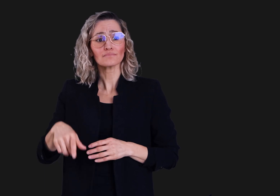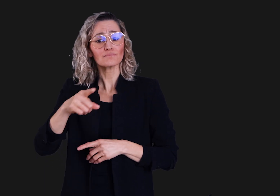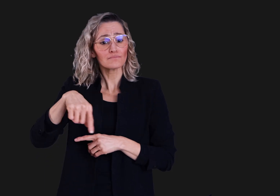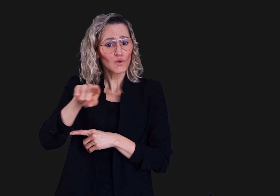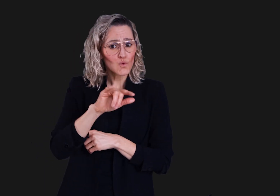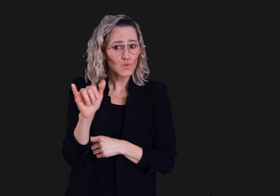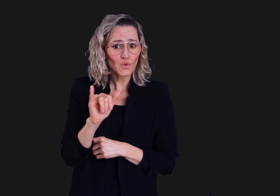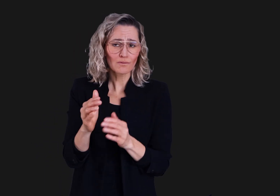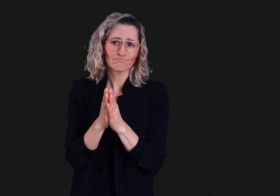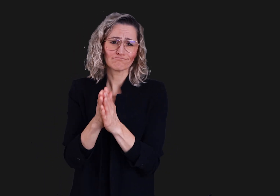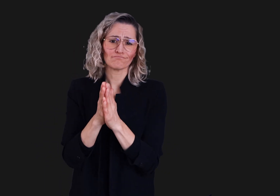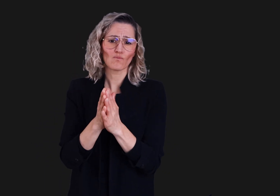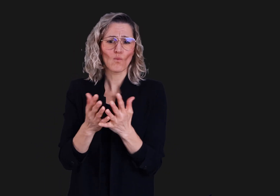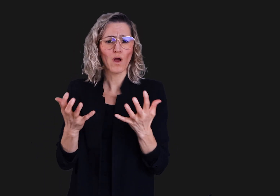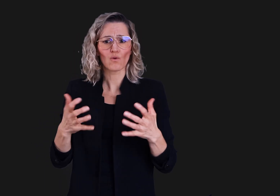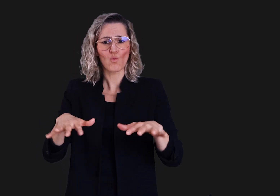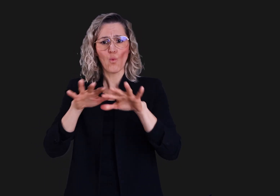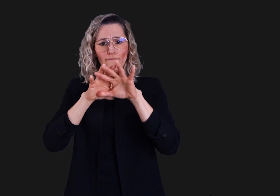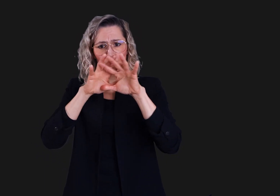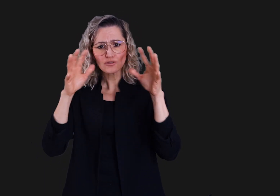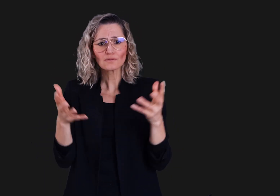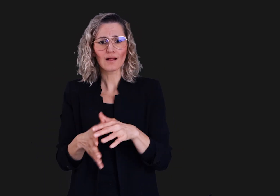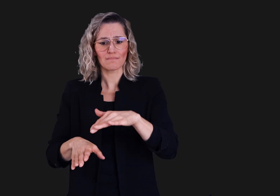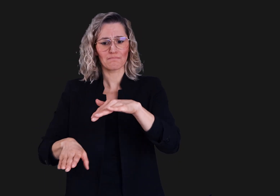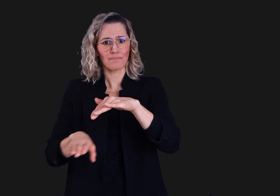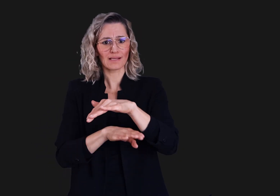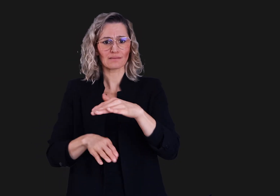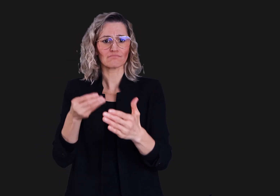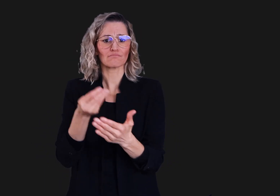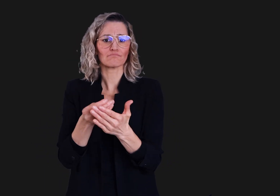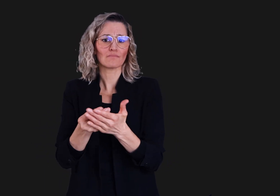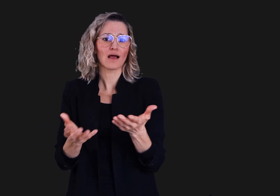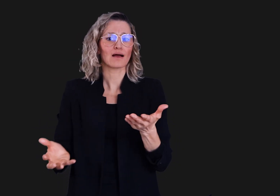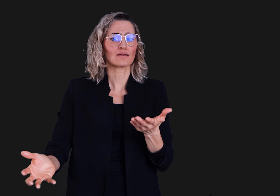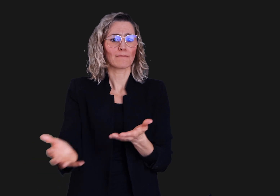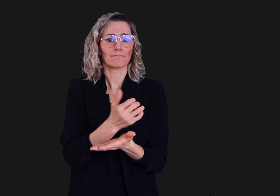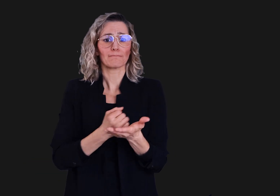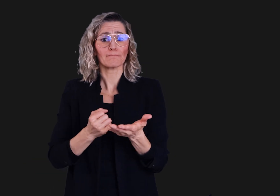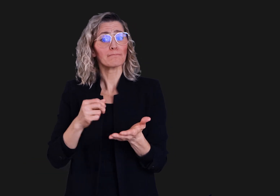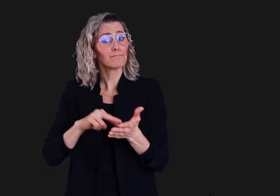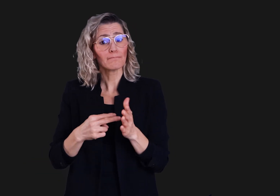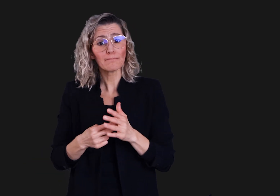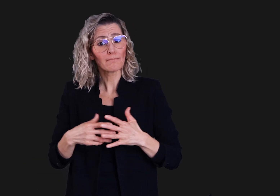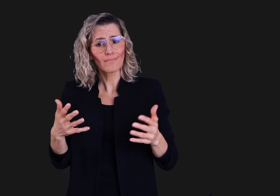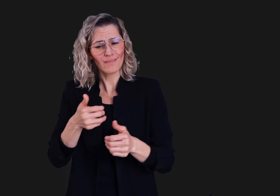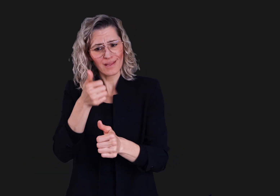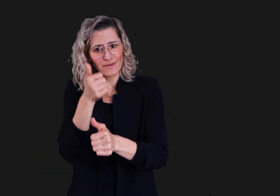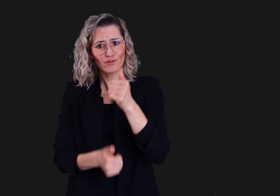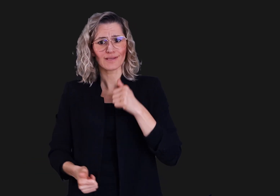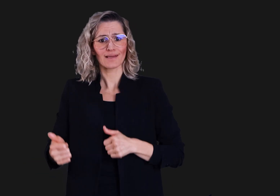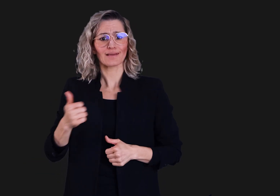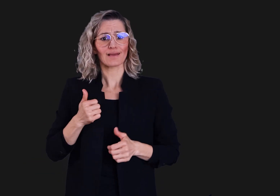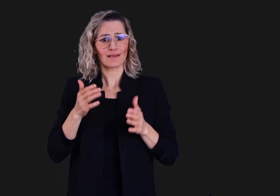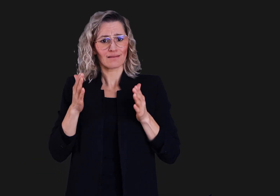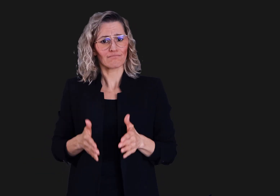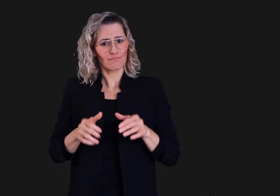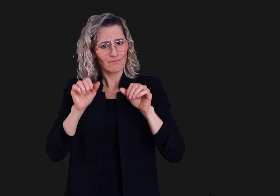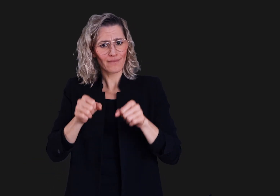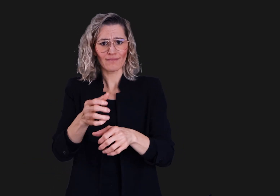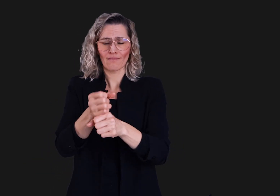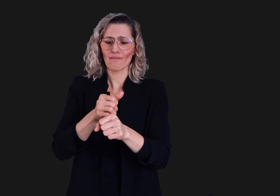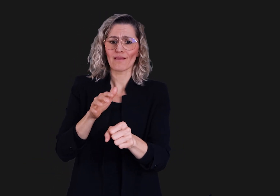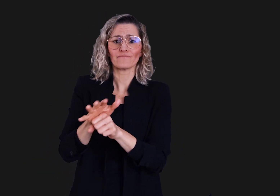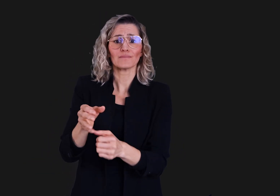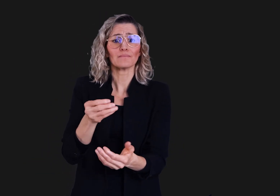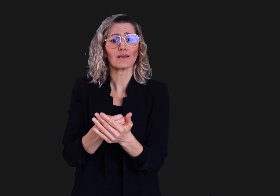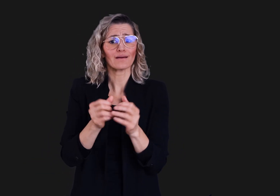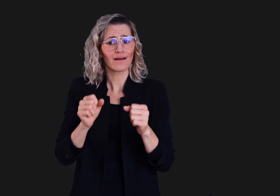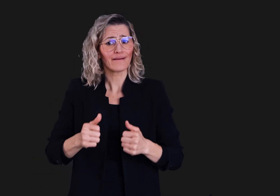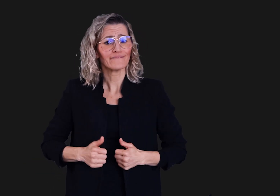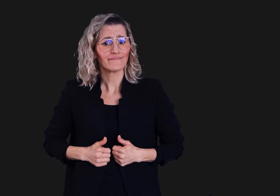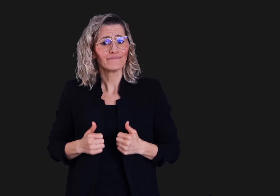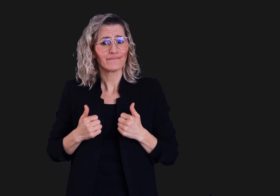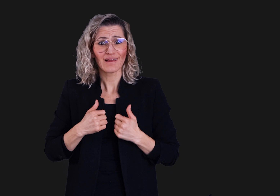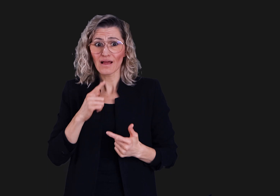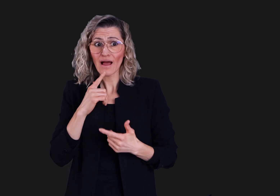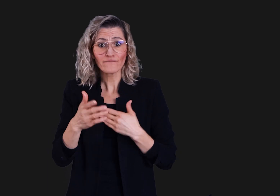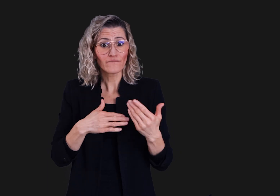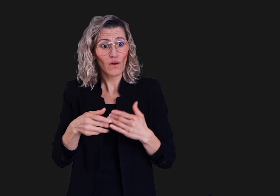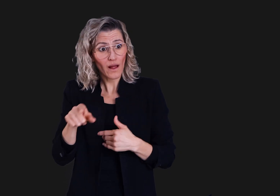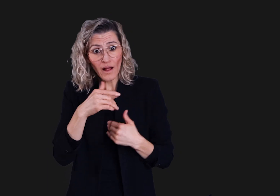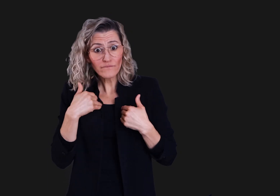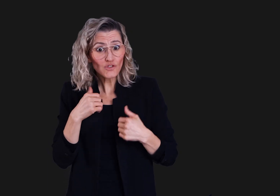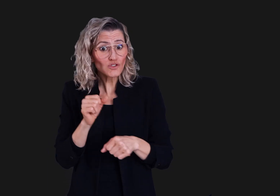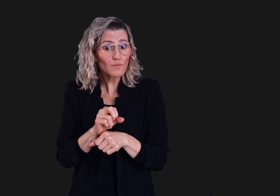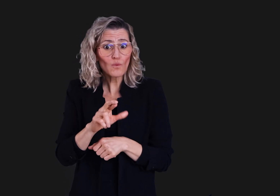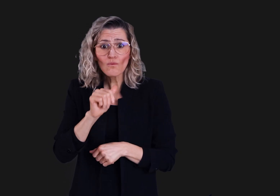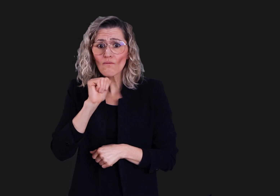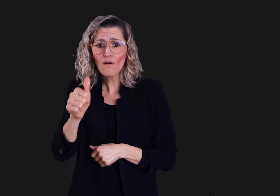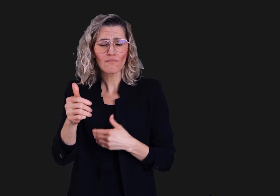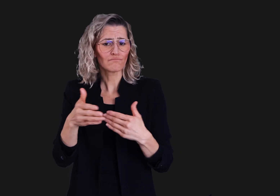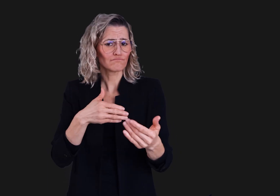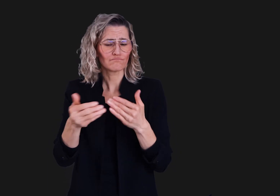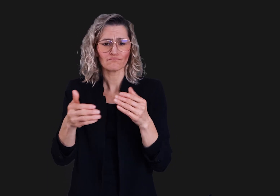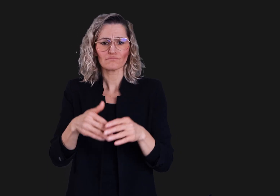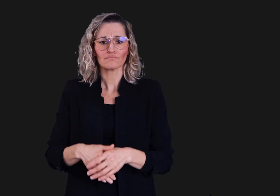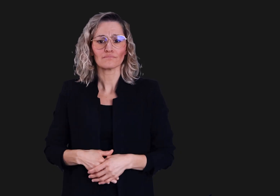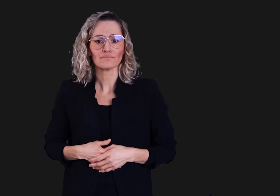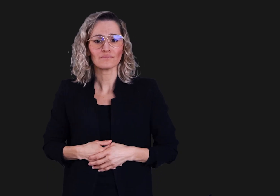They also called for a ‘universal basic income’. This means every Canadian can get enough money to live, even if they don’t have a job.